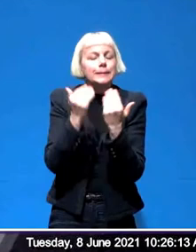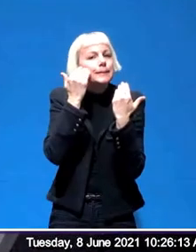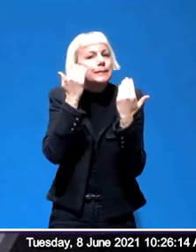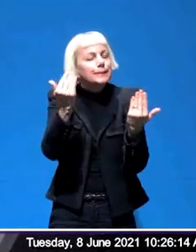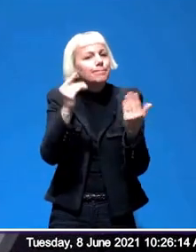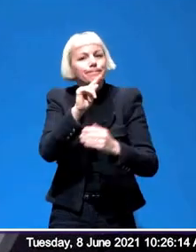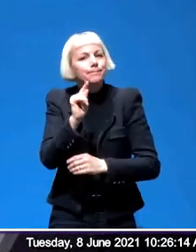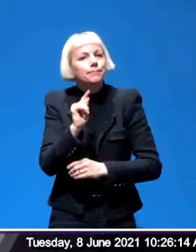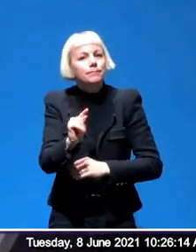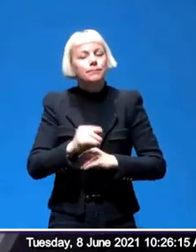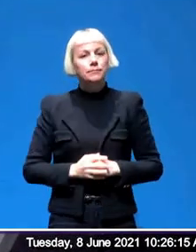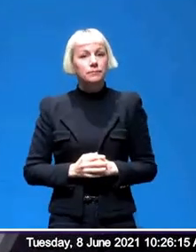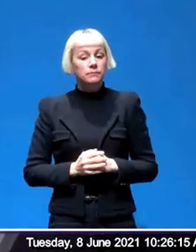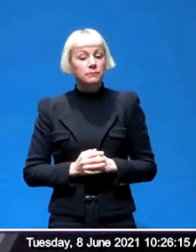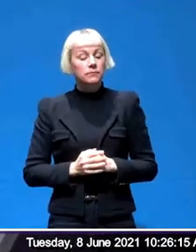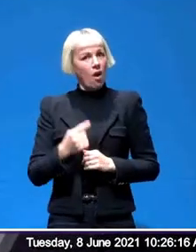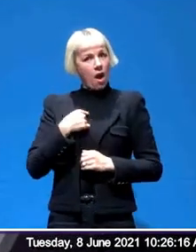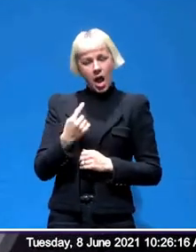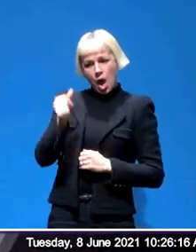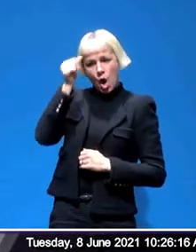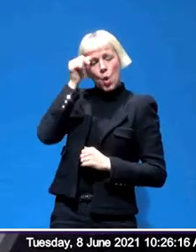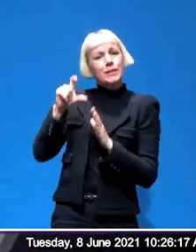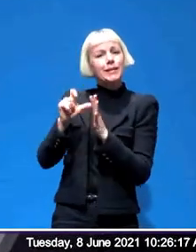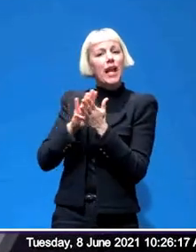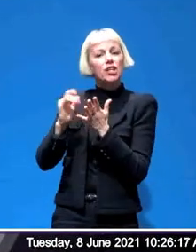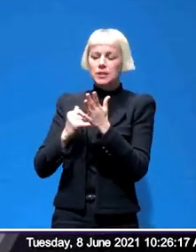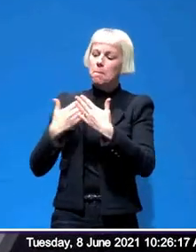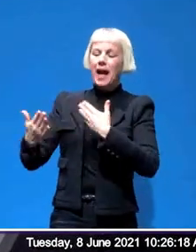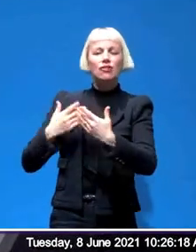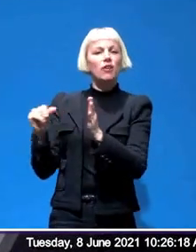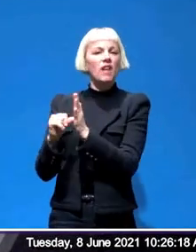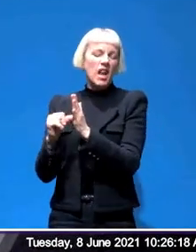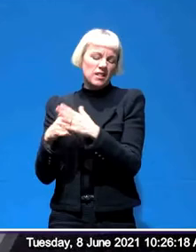So far as I was aware, DHS managed his finances and personal affairs,